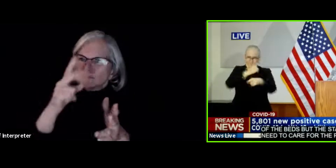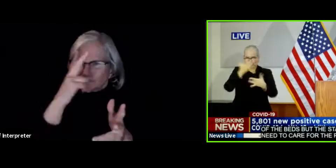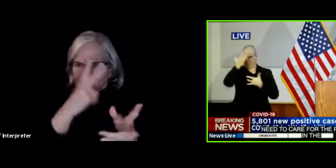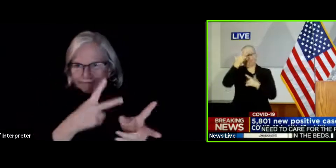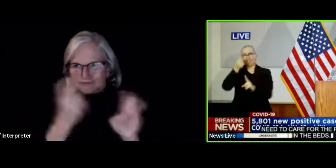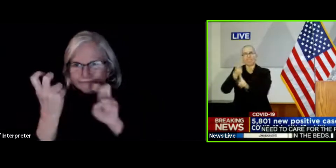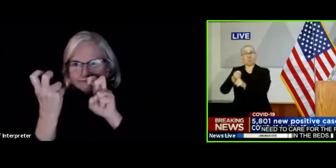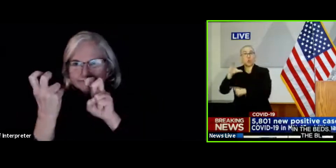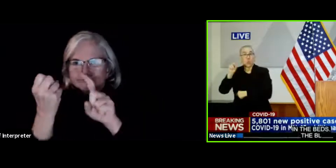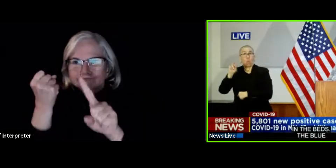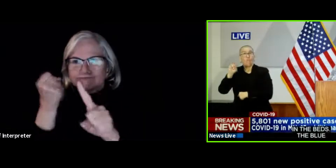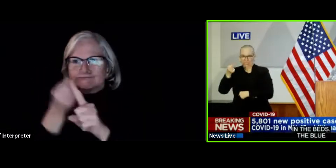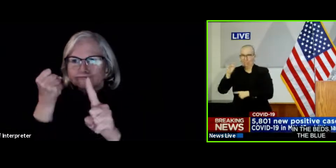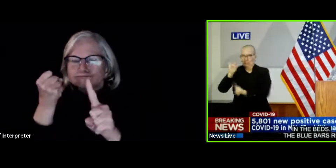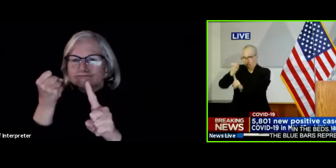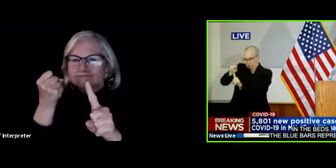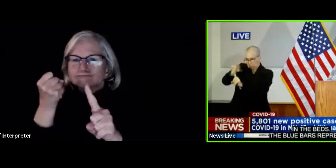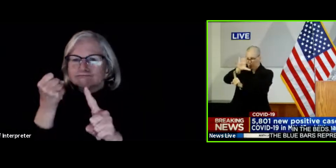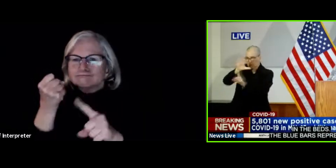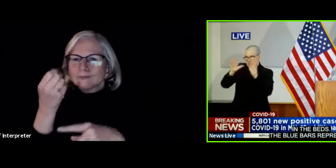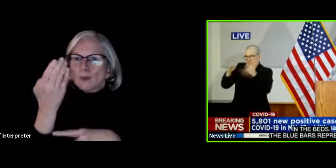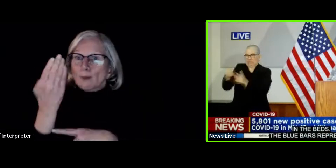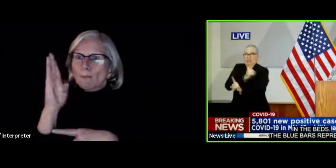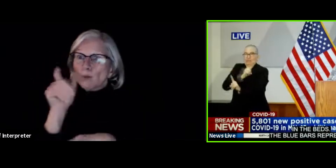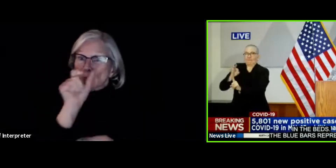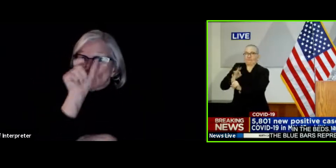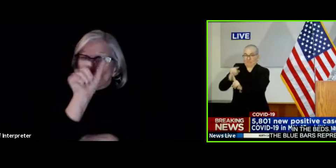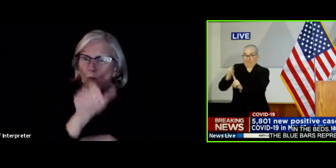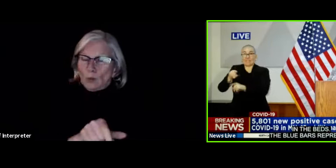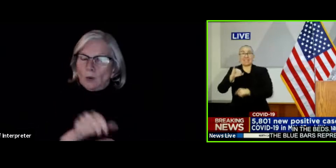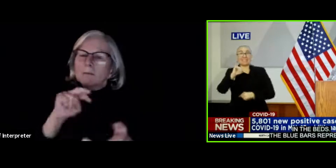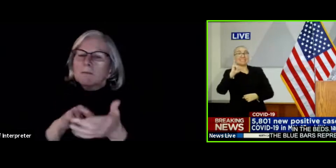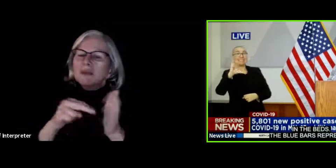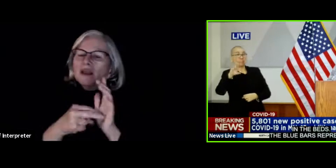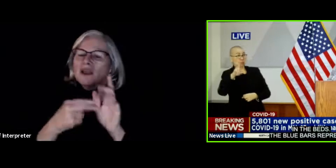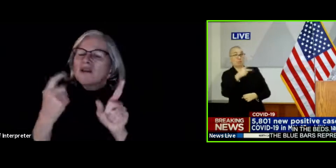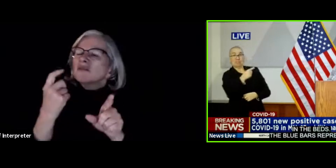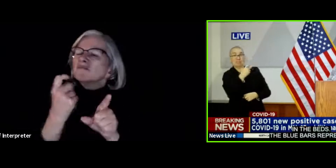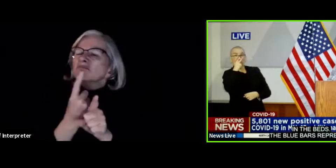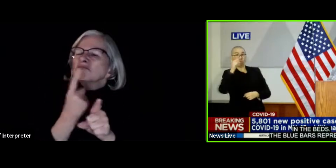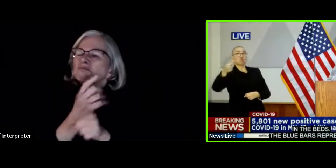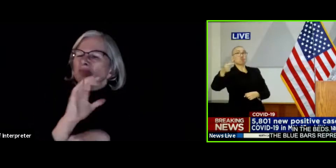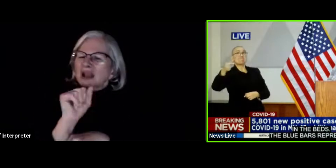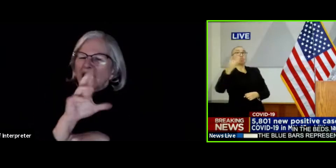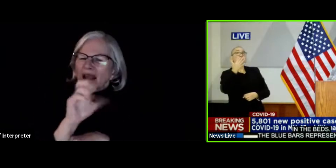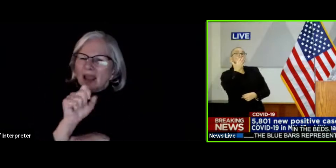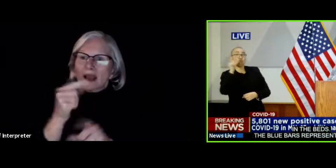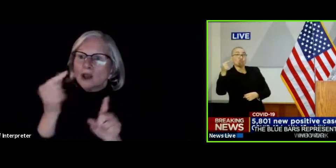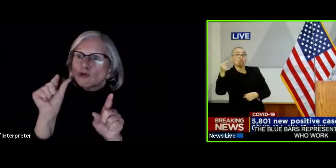IN ACUTE CARE AND THE GREEN BAR REPRESENTS THOSE WORKERS WHO WORK IN LONG-TERM CARE SETTINGS, SOME OF WHOM